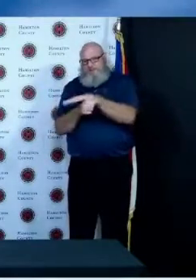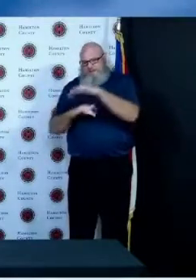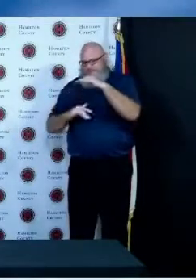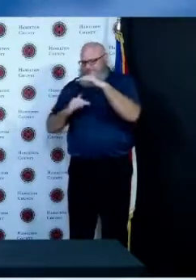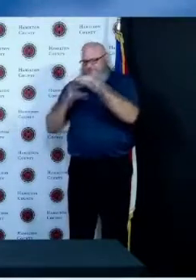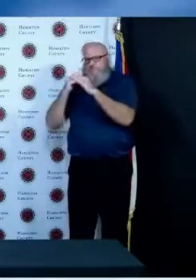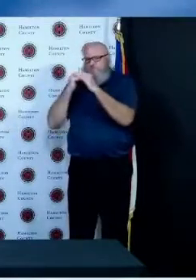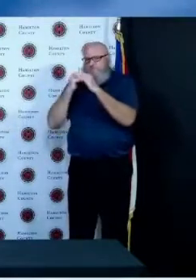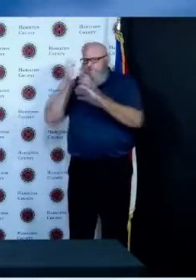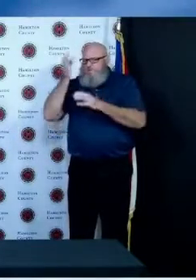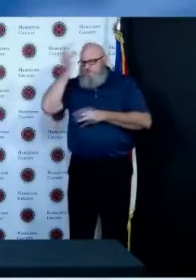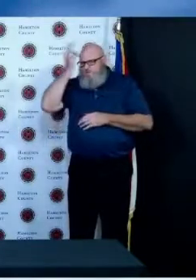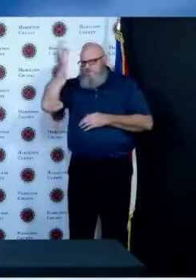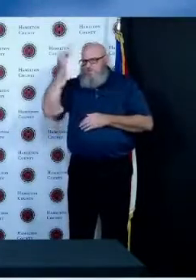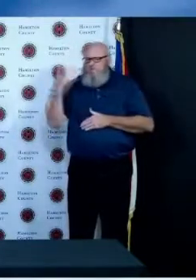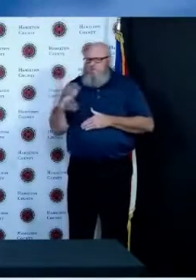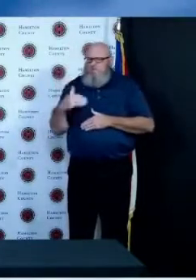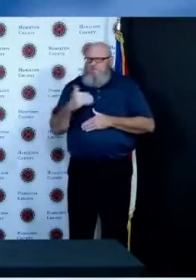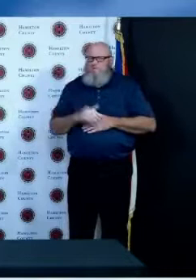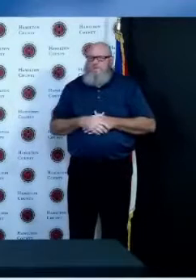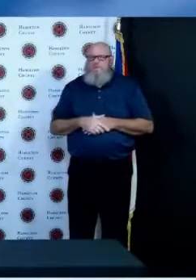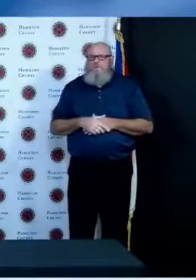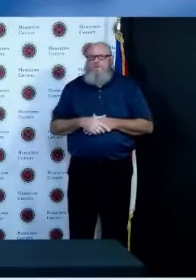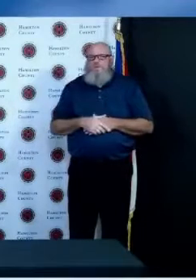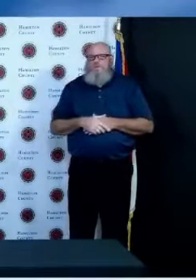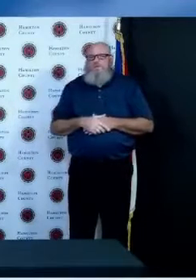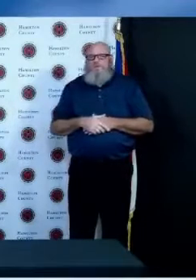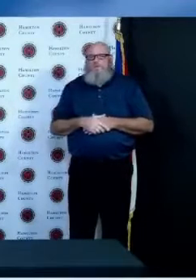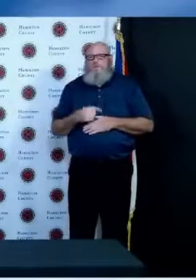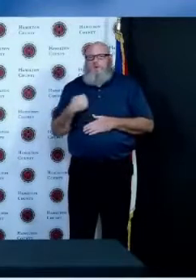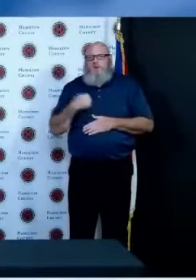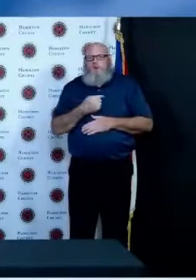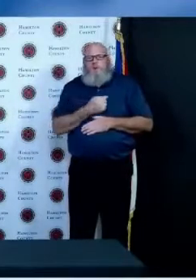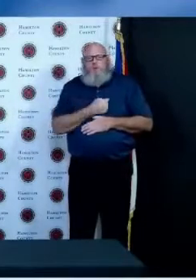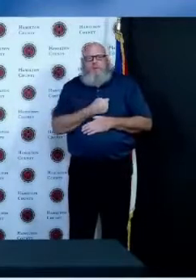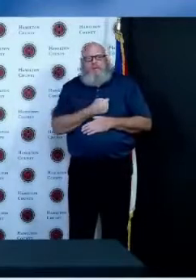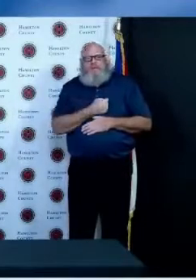we get back to a comfortable spot for those two systems and I think it's just a constant